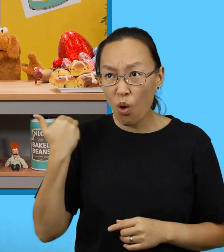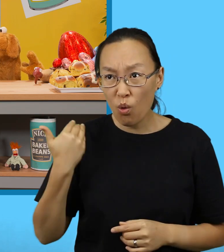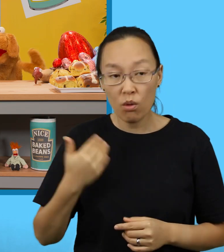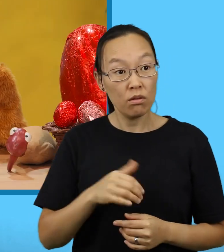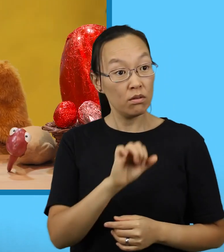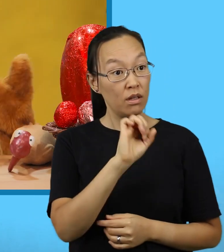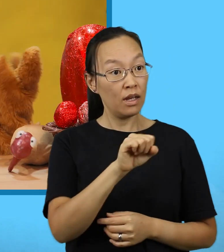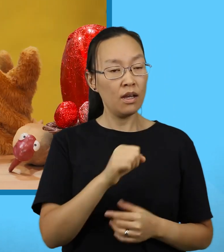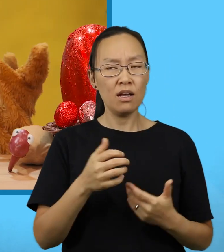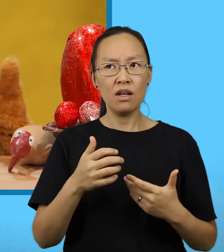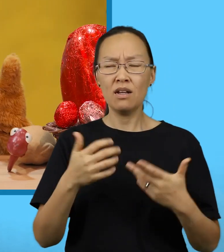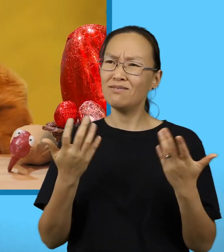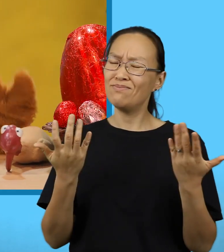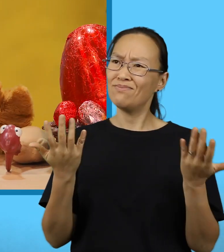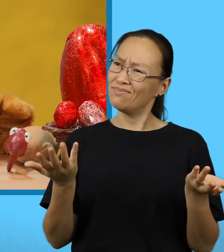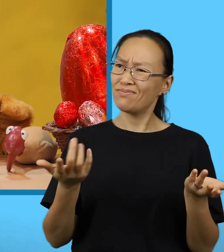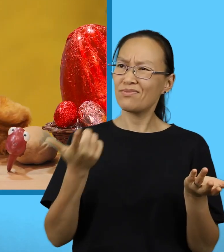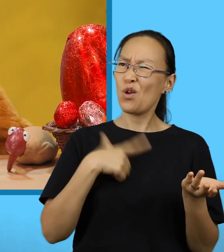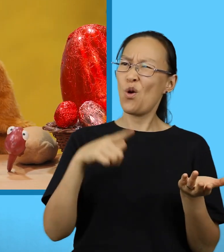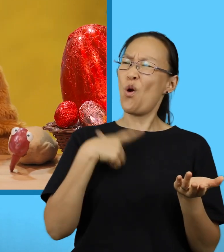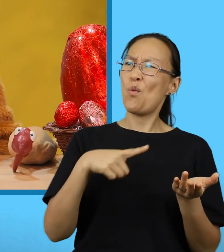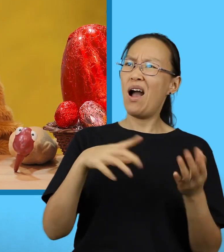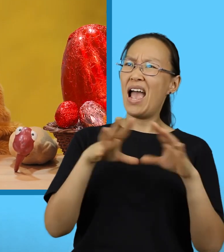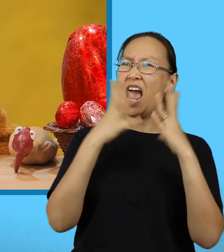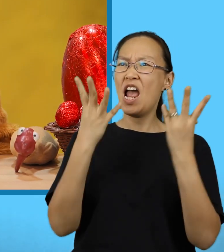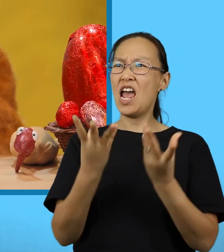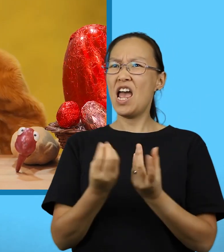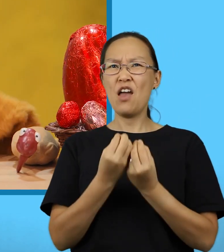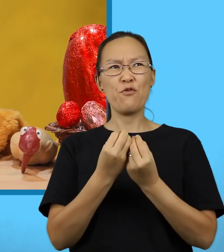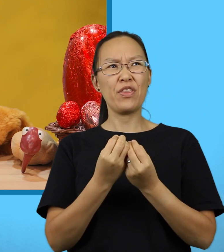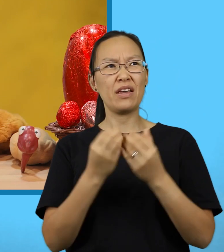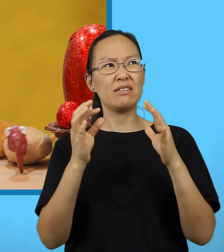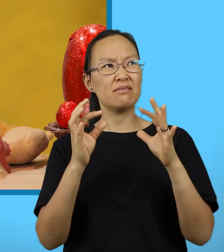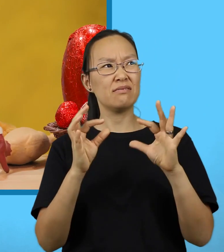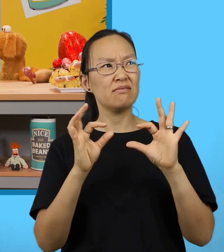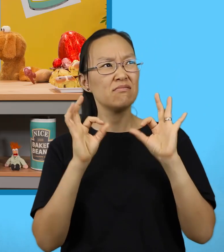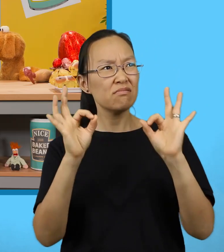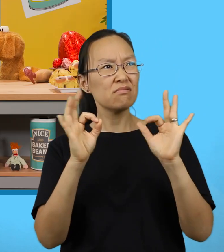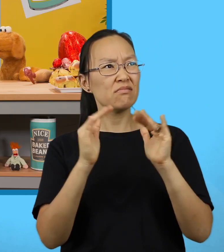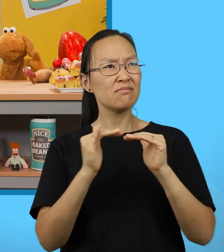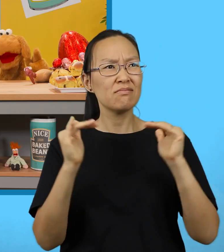Well then why aren't things all right and all fair now? Oh.